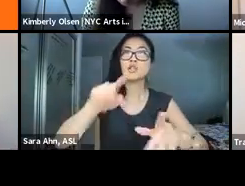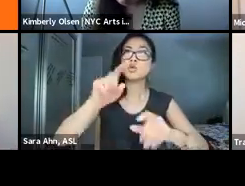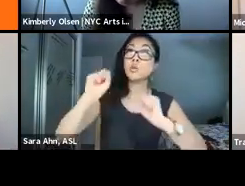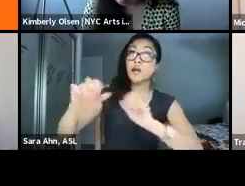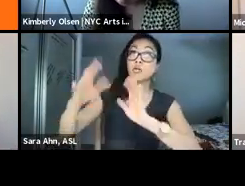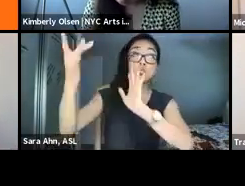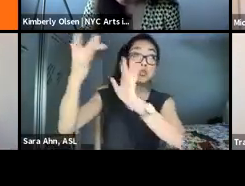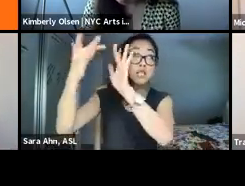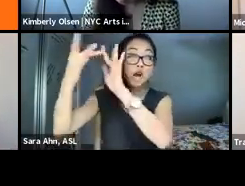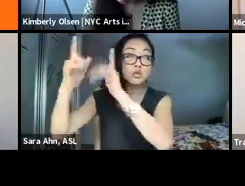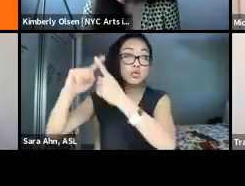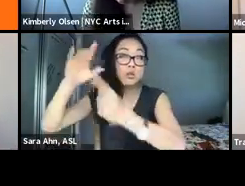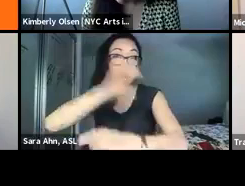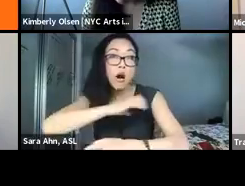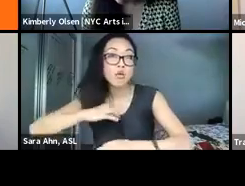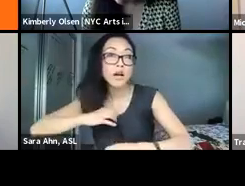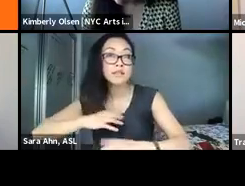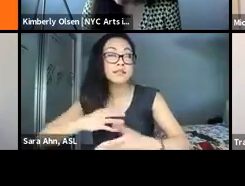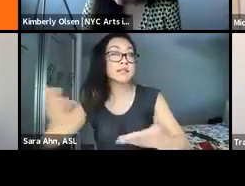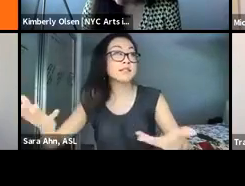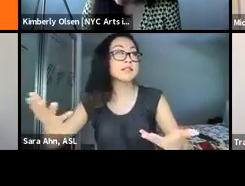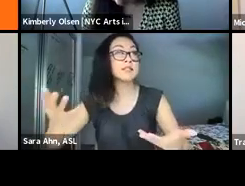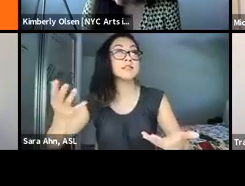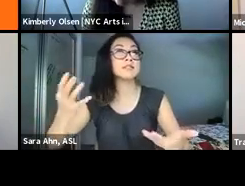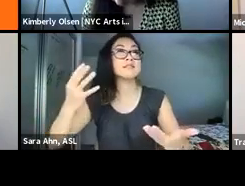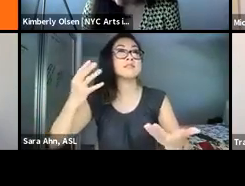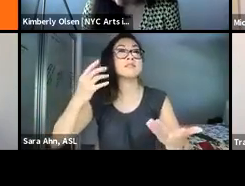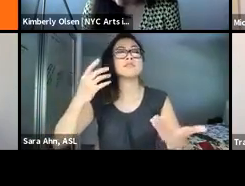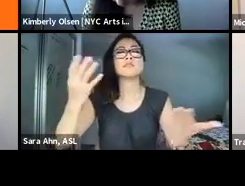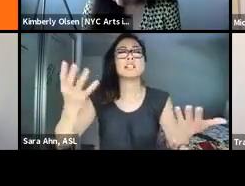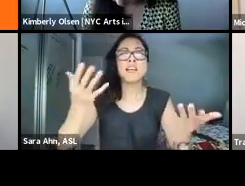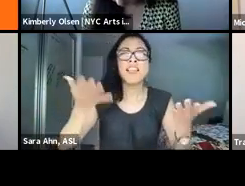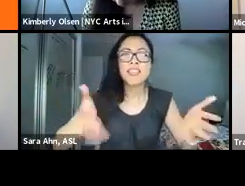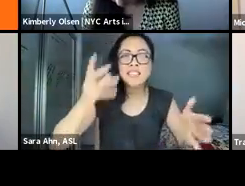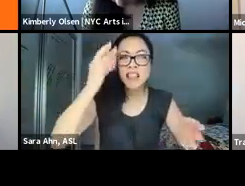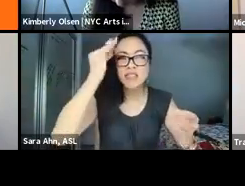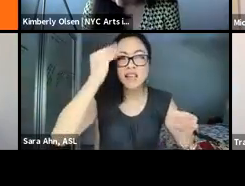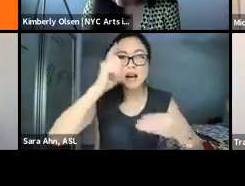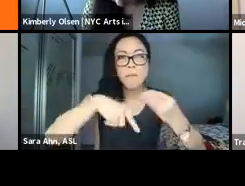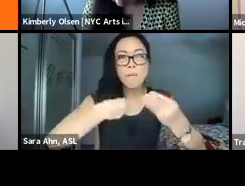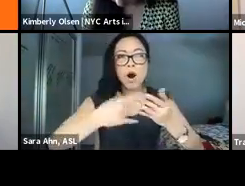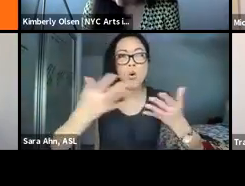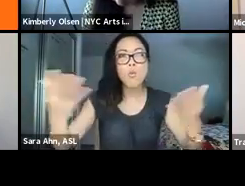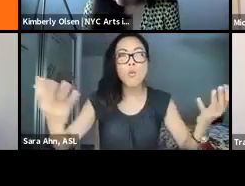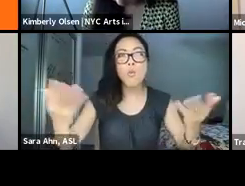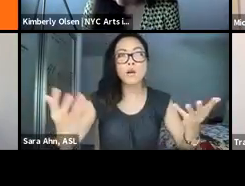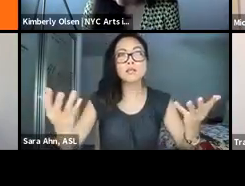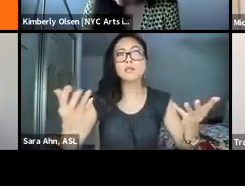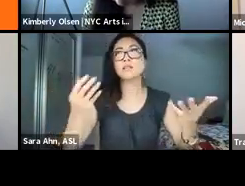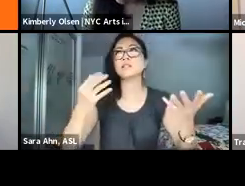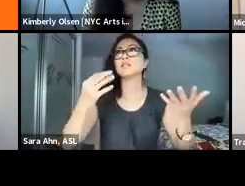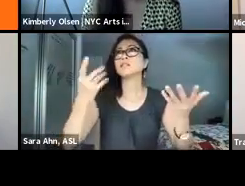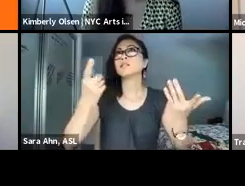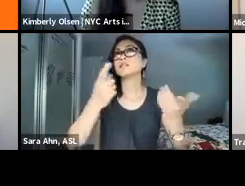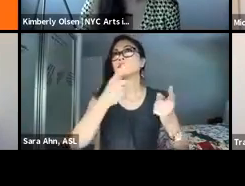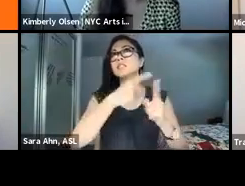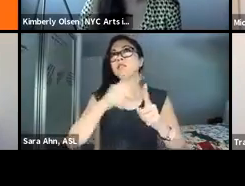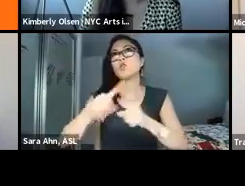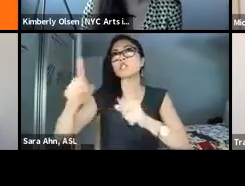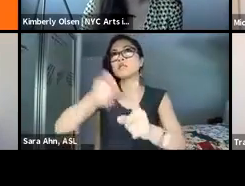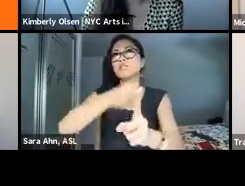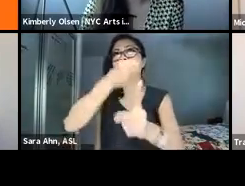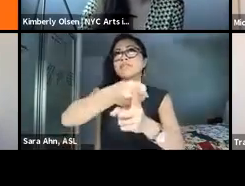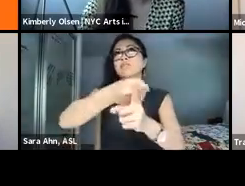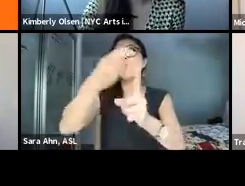If you're an audience member, if you're a parent, educator or administrator